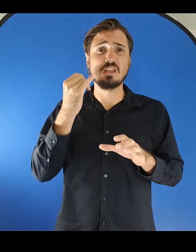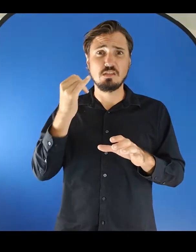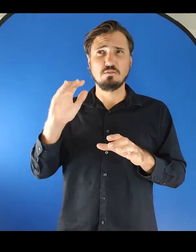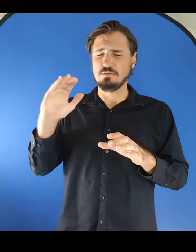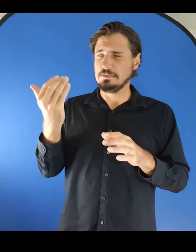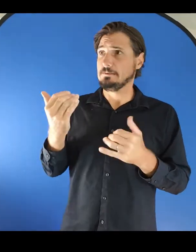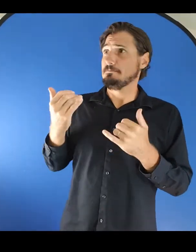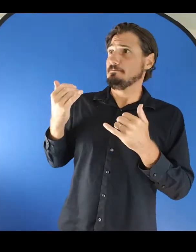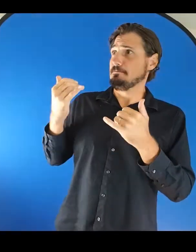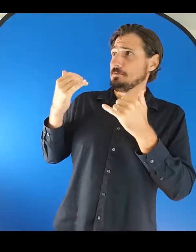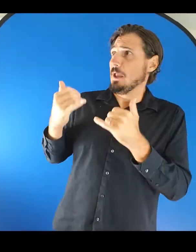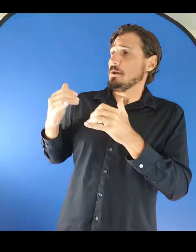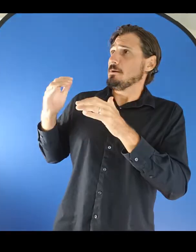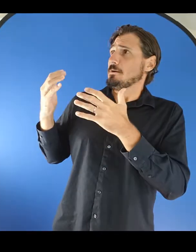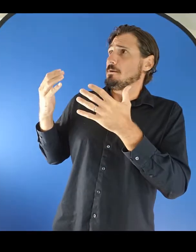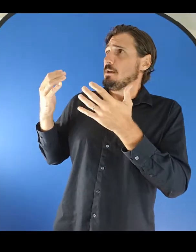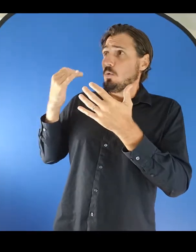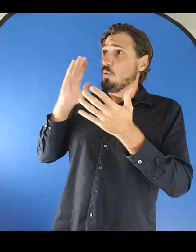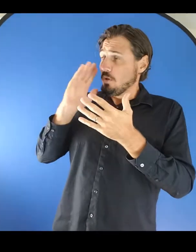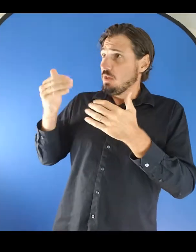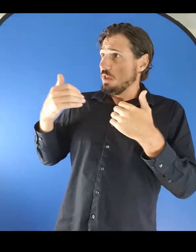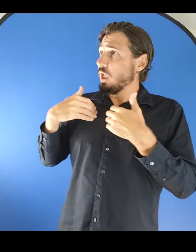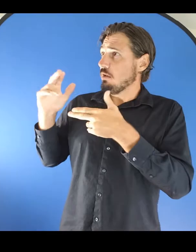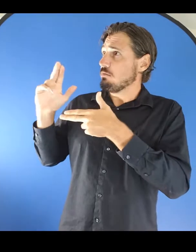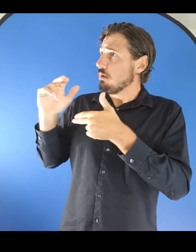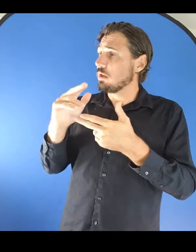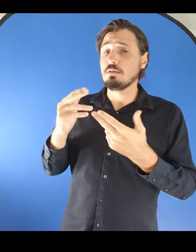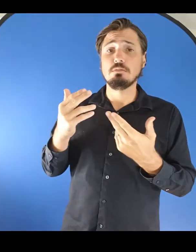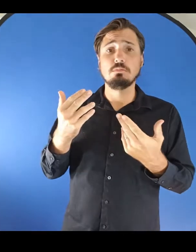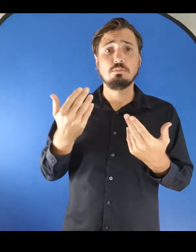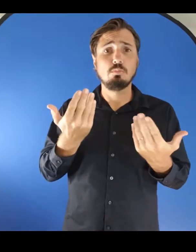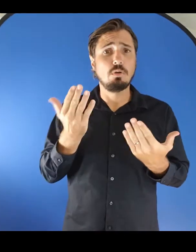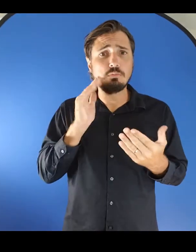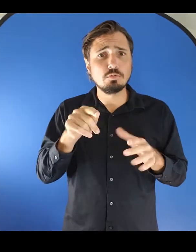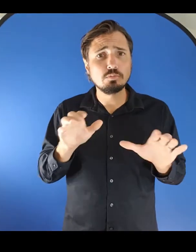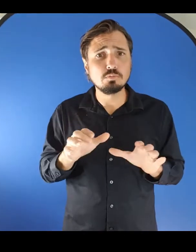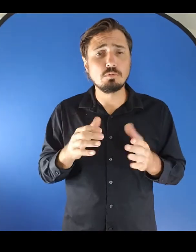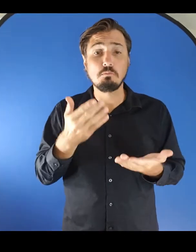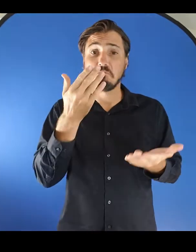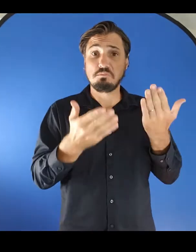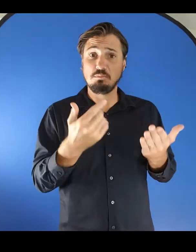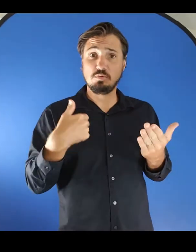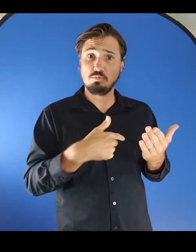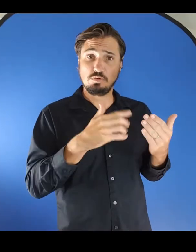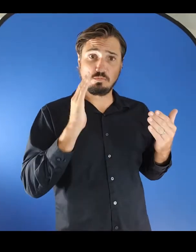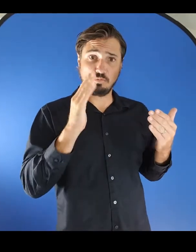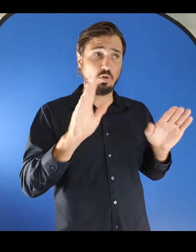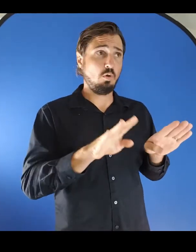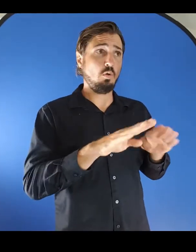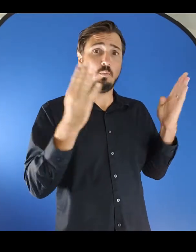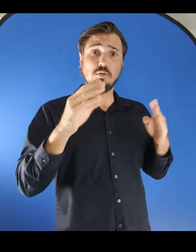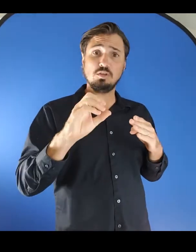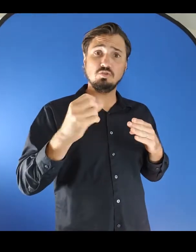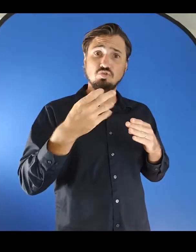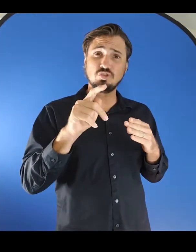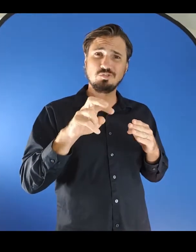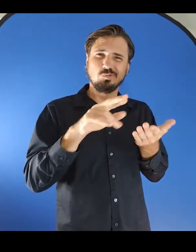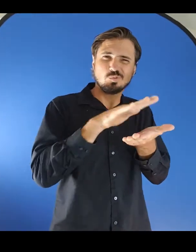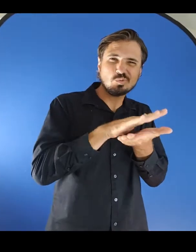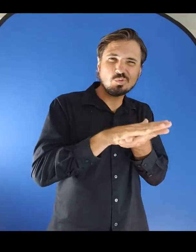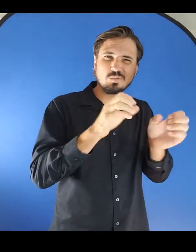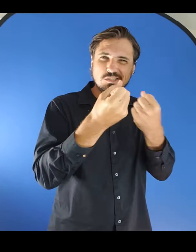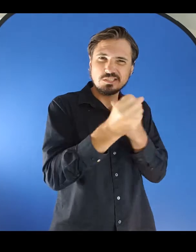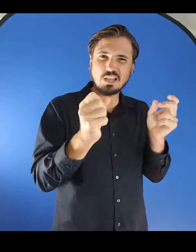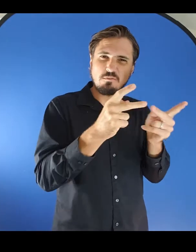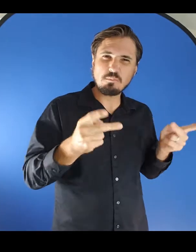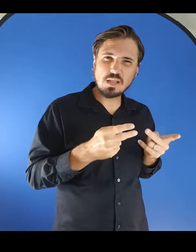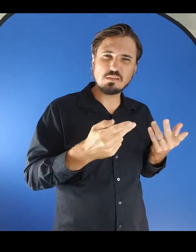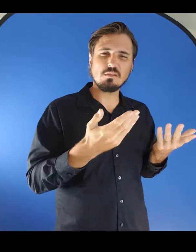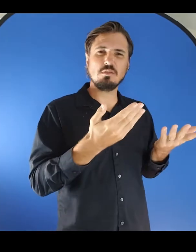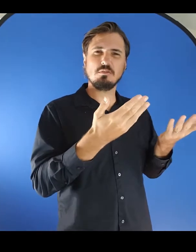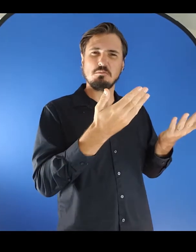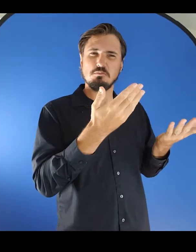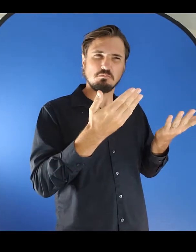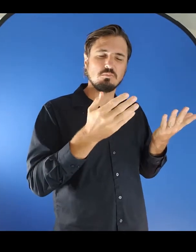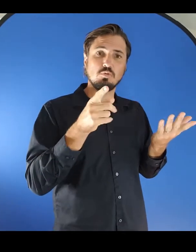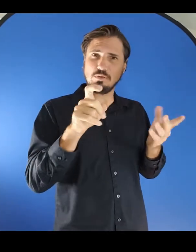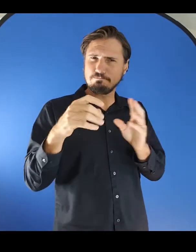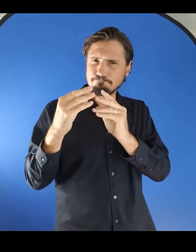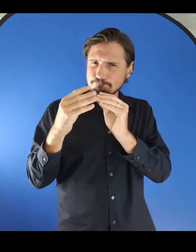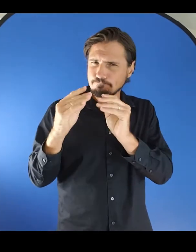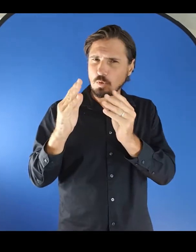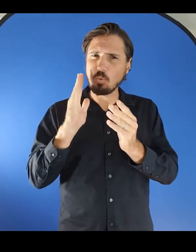Shelters may be open at the appropriate time. But decide ahead of time if it’s better for you to shelter in place, which may be a good consideration during a pandemic.